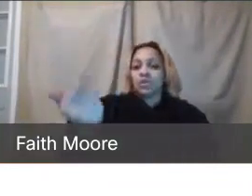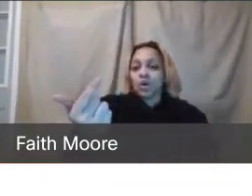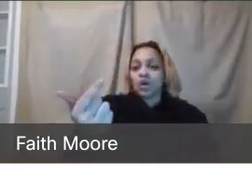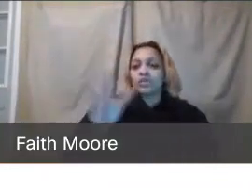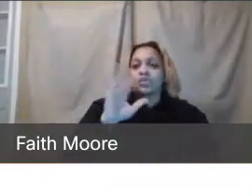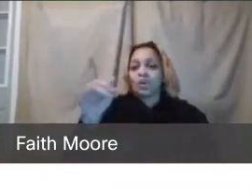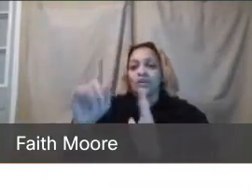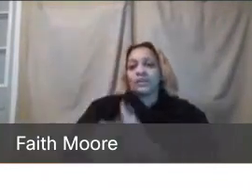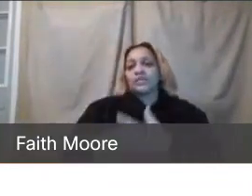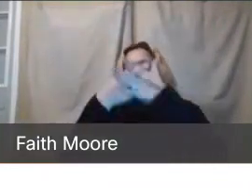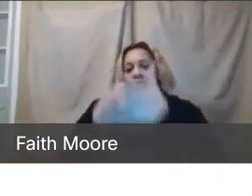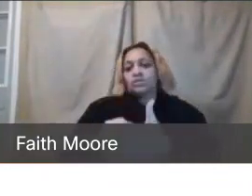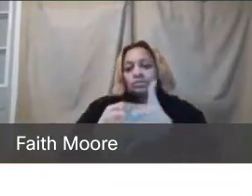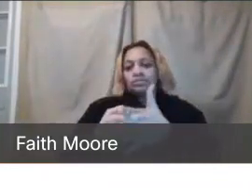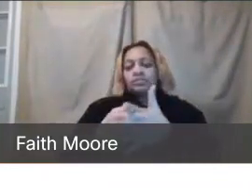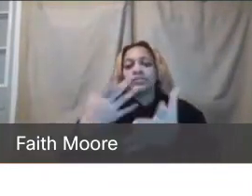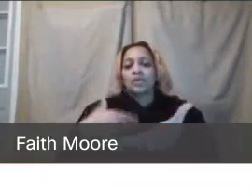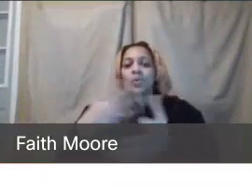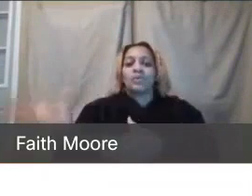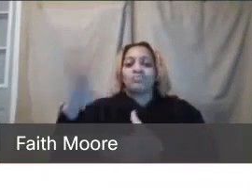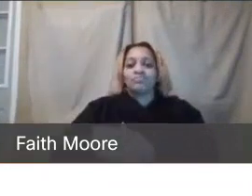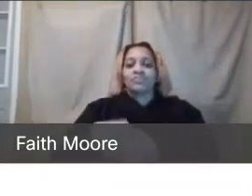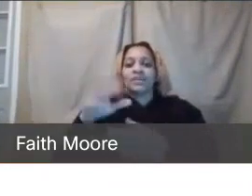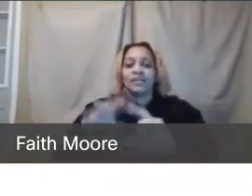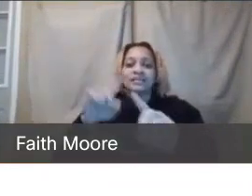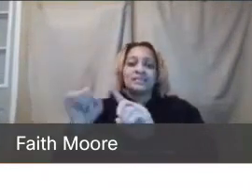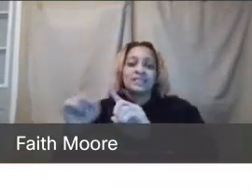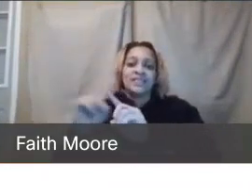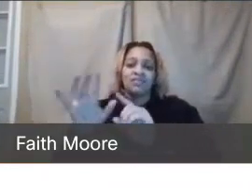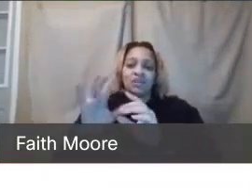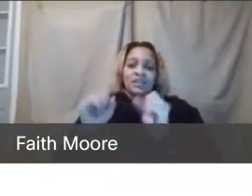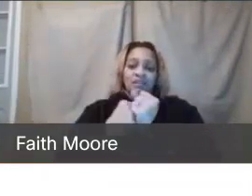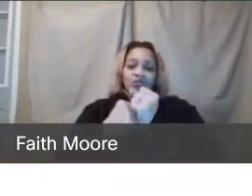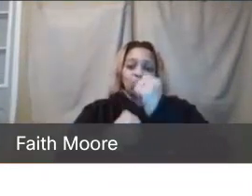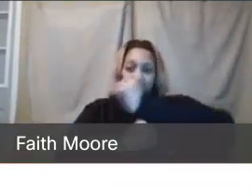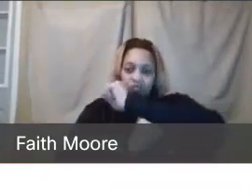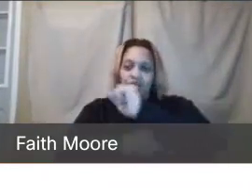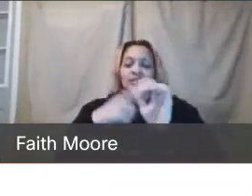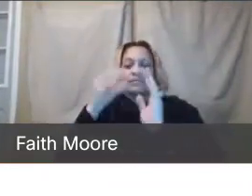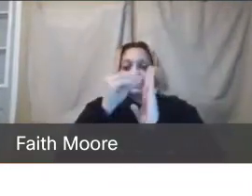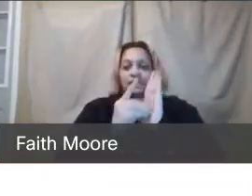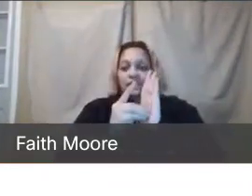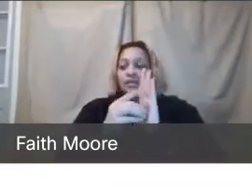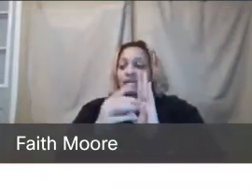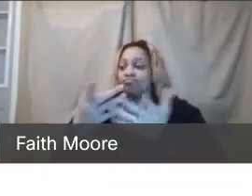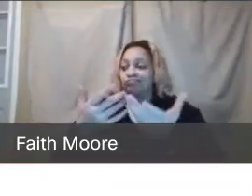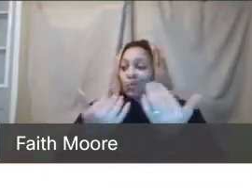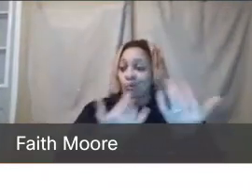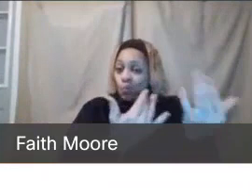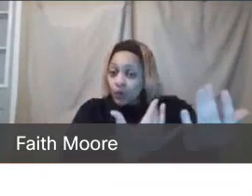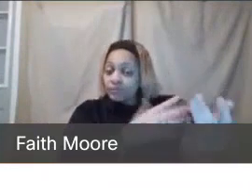Dr. will incorporate this construction of the interim design and while that is underway. Our design team will be dealing with.